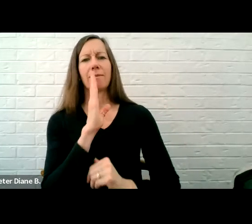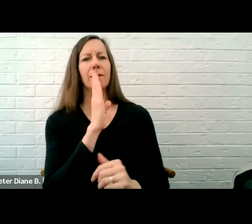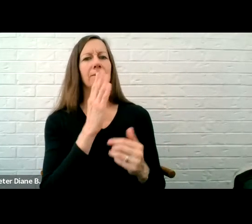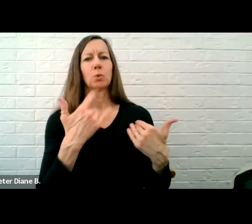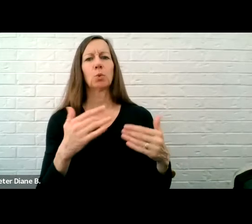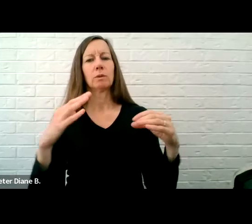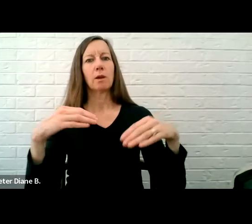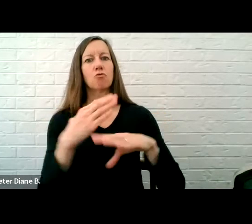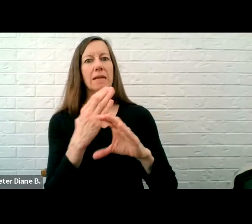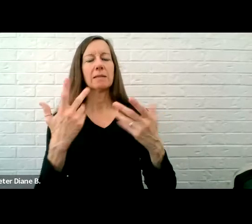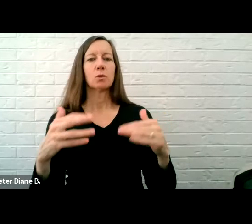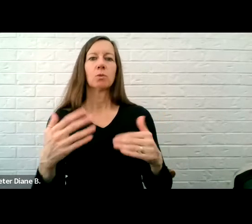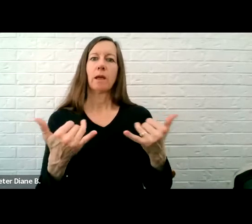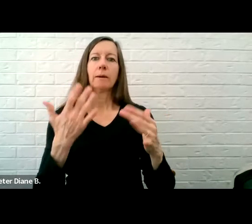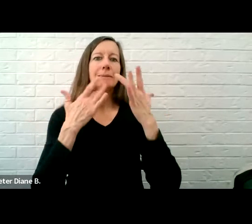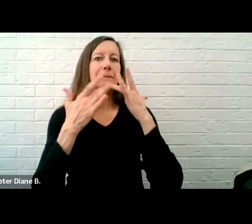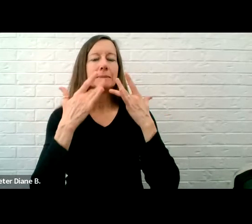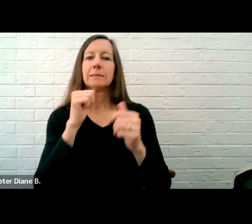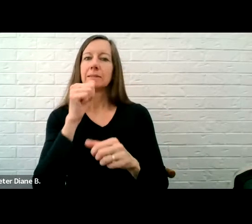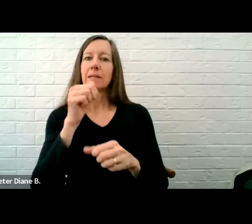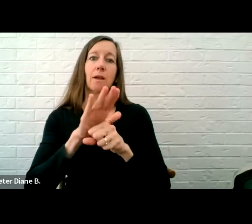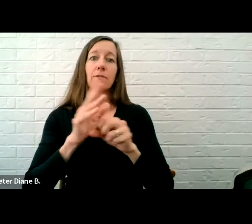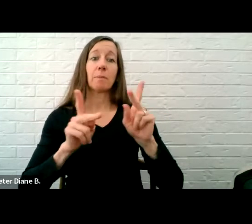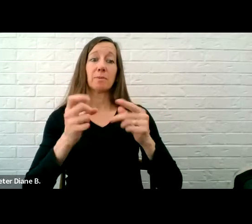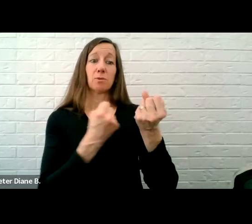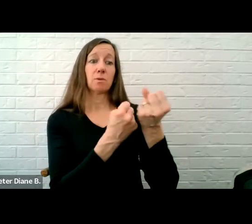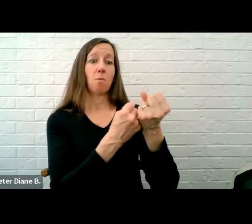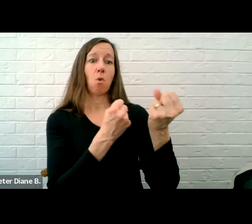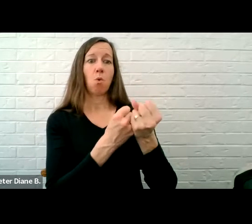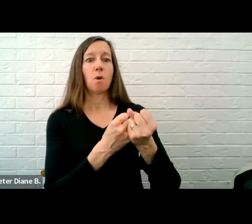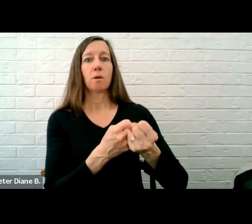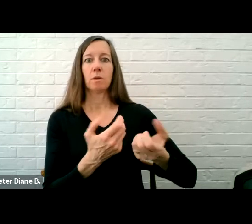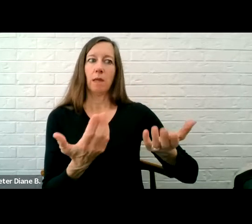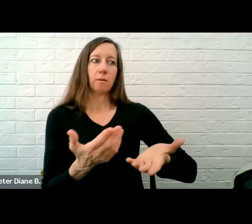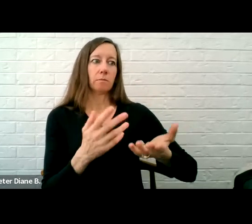but do need the supports to make their day-to-day activities feasible. Next slide, please.